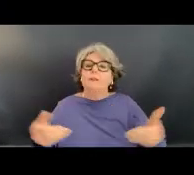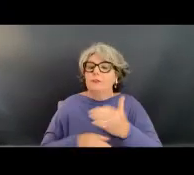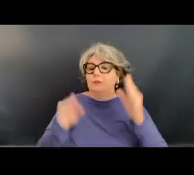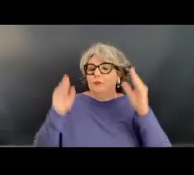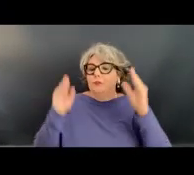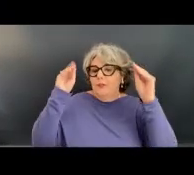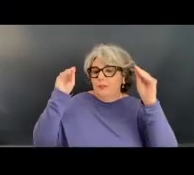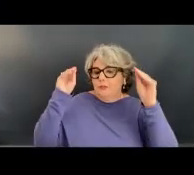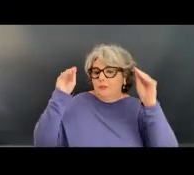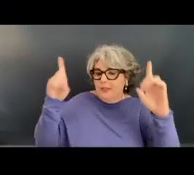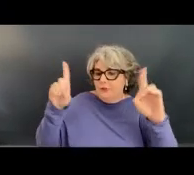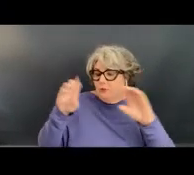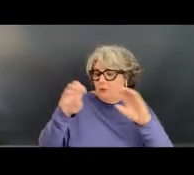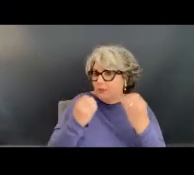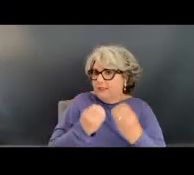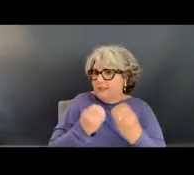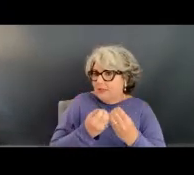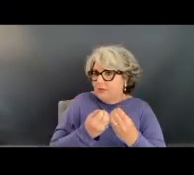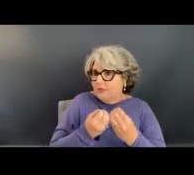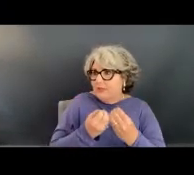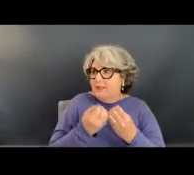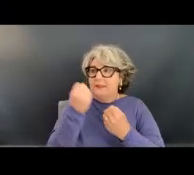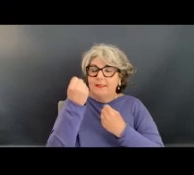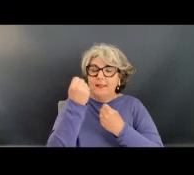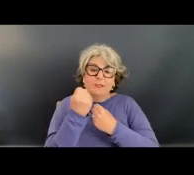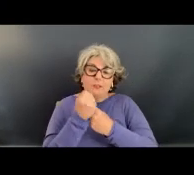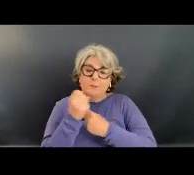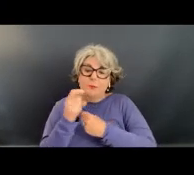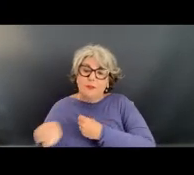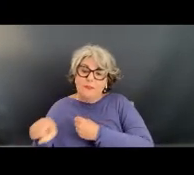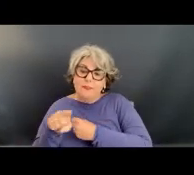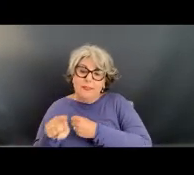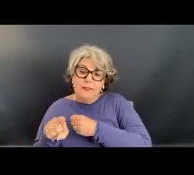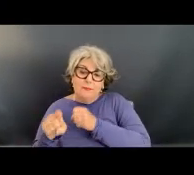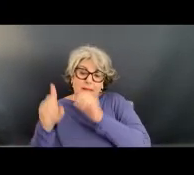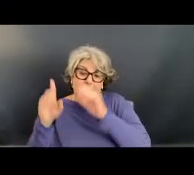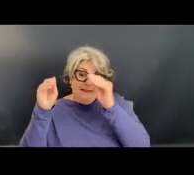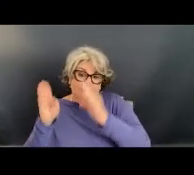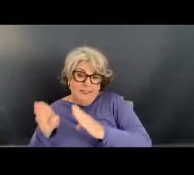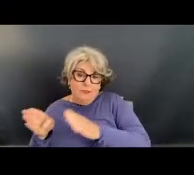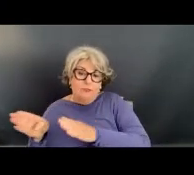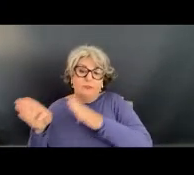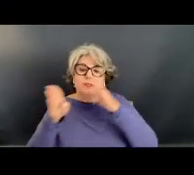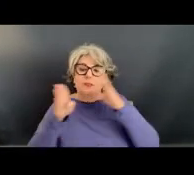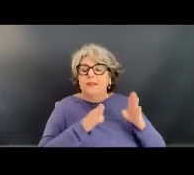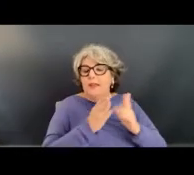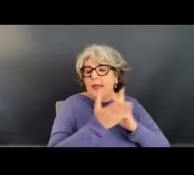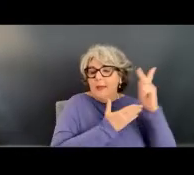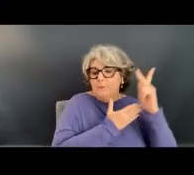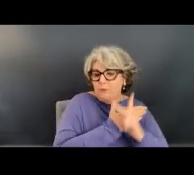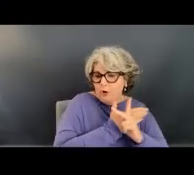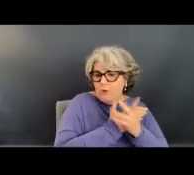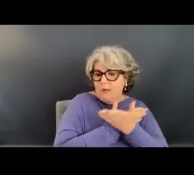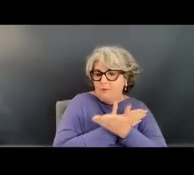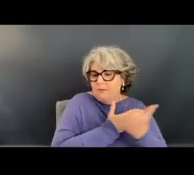organizations that can support both them as professionals and provide programming for their students.